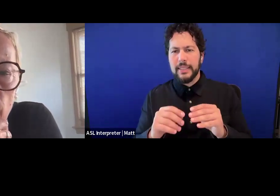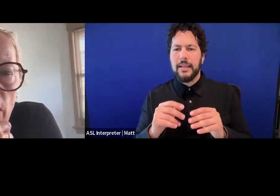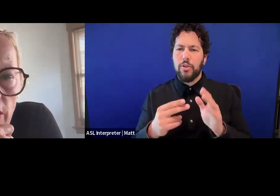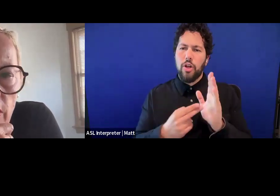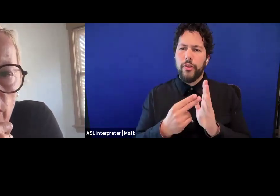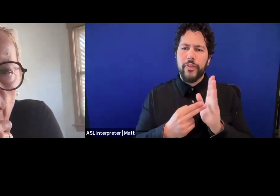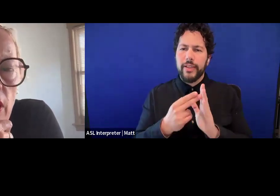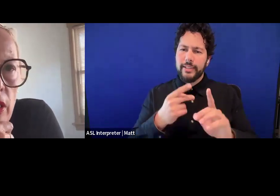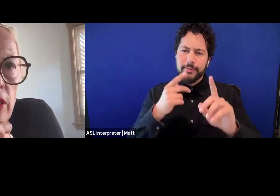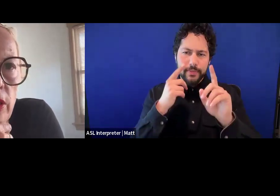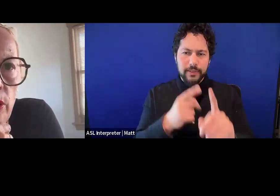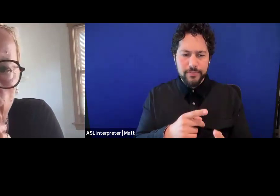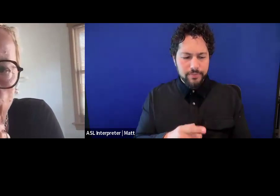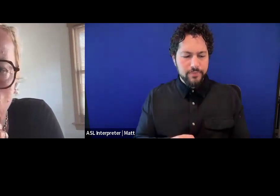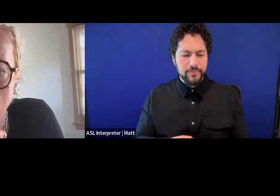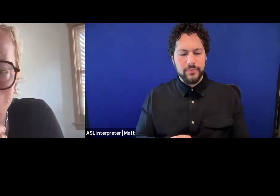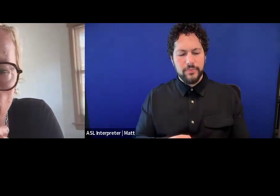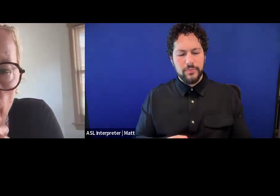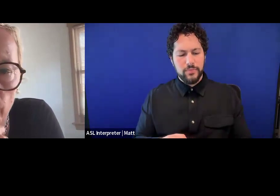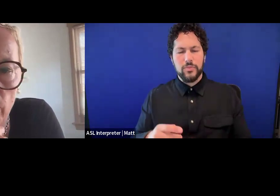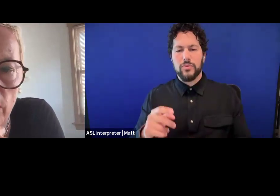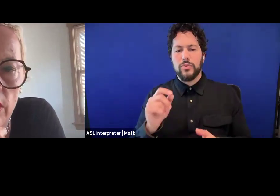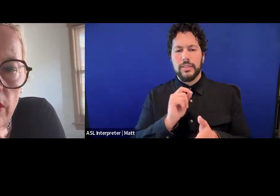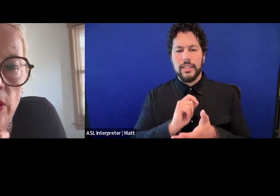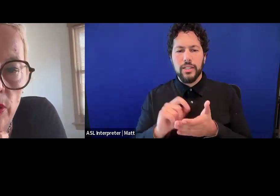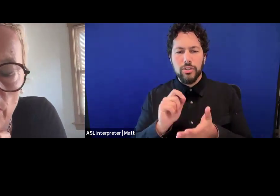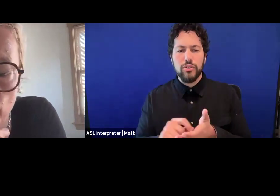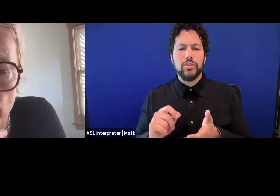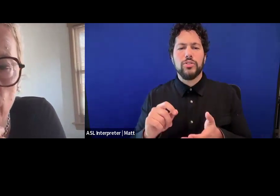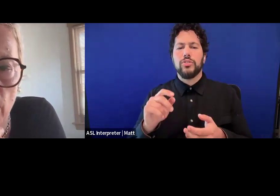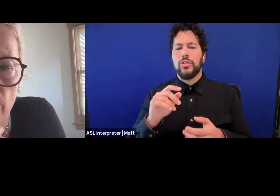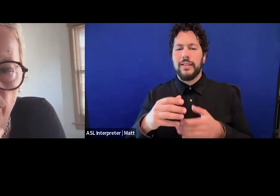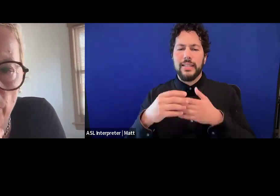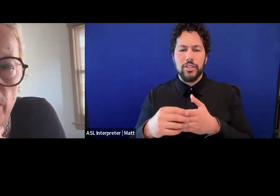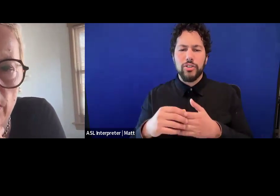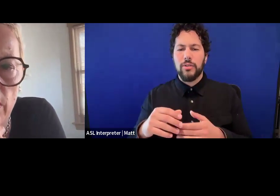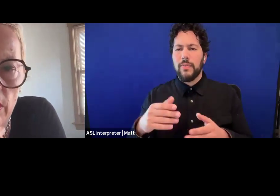So, the literature on leadership of countercultural organisations, in particular feminist